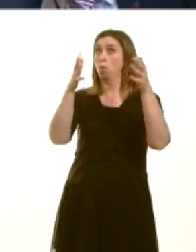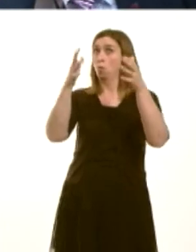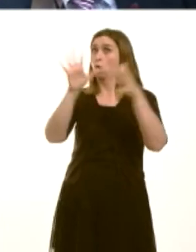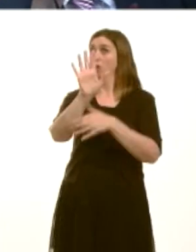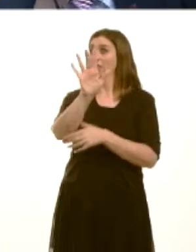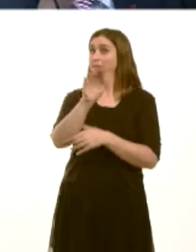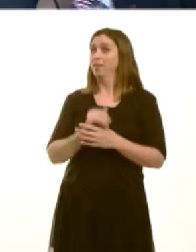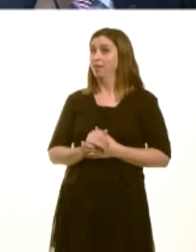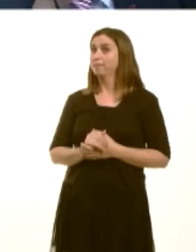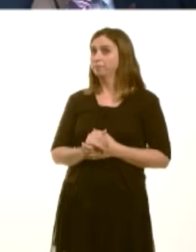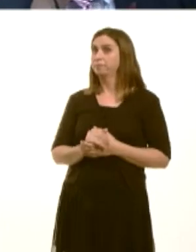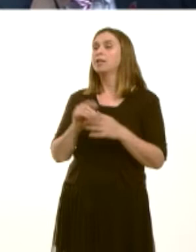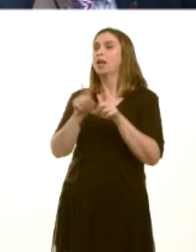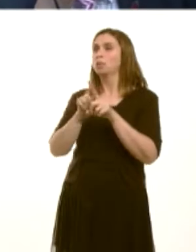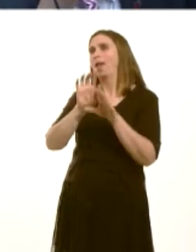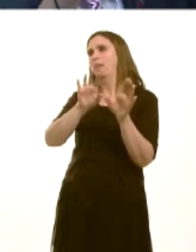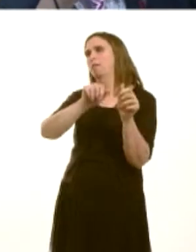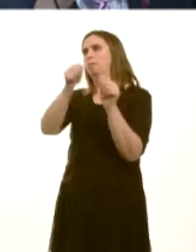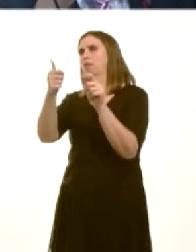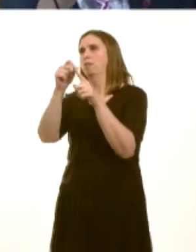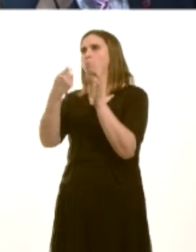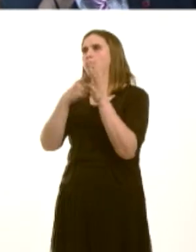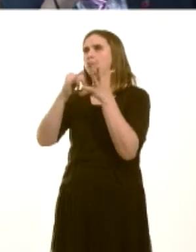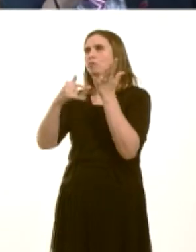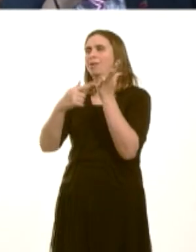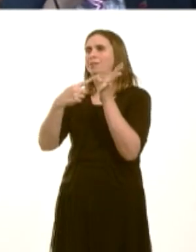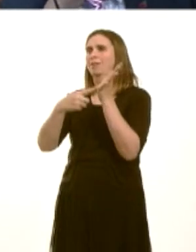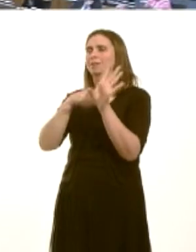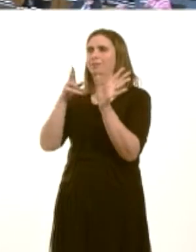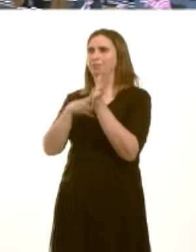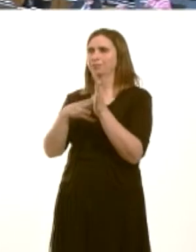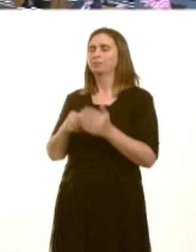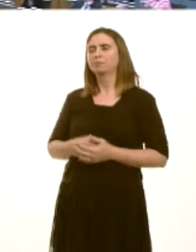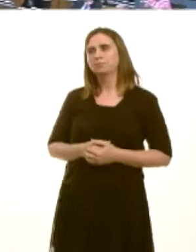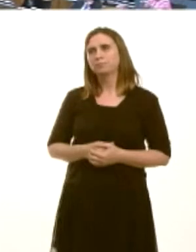scheme in Prestatyn is completed. Russell George: First Minister, Iíve been